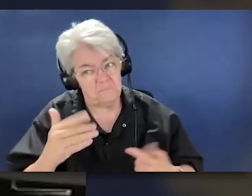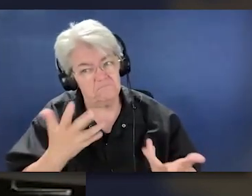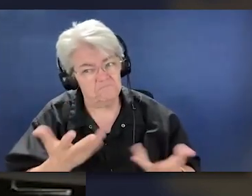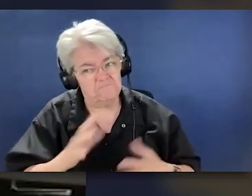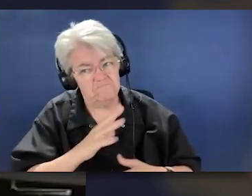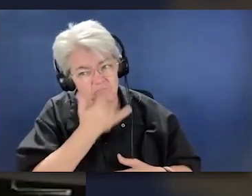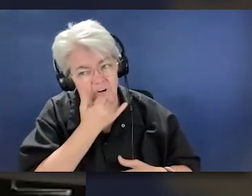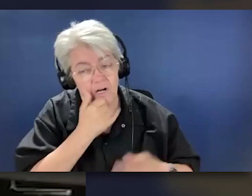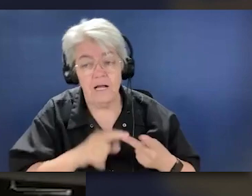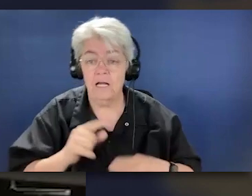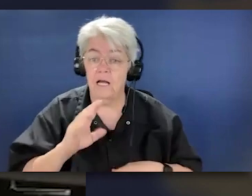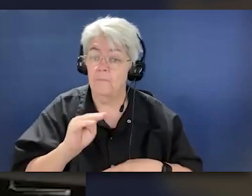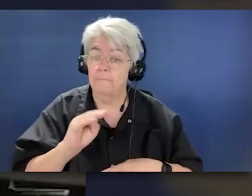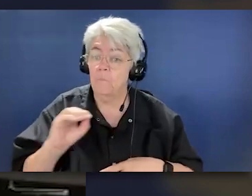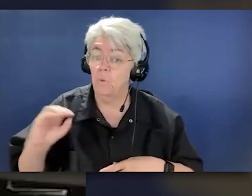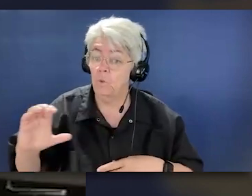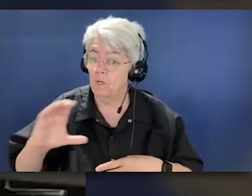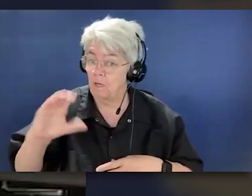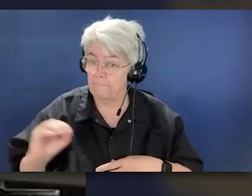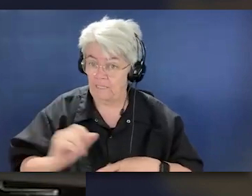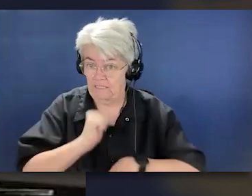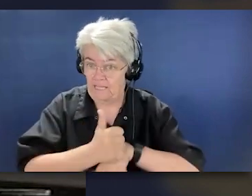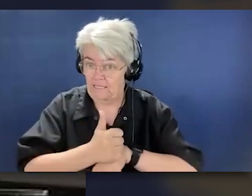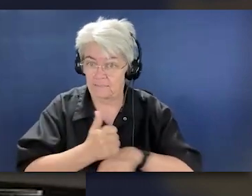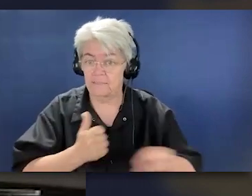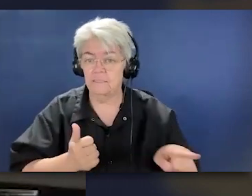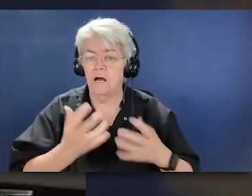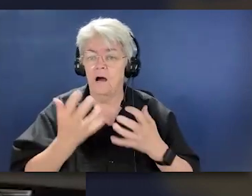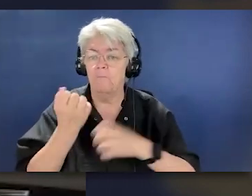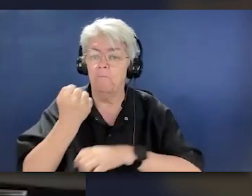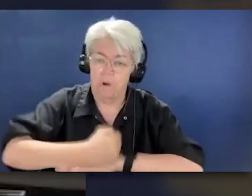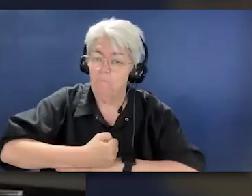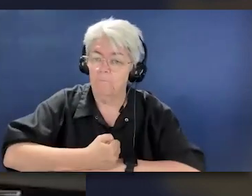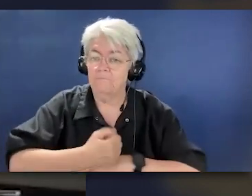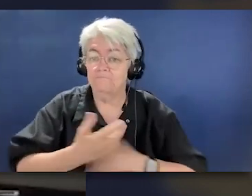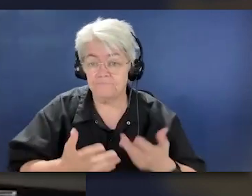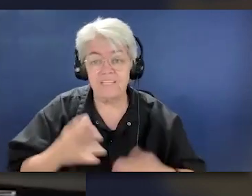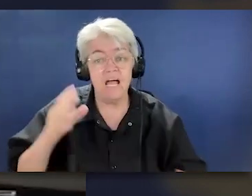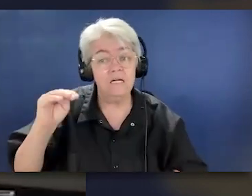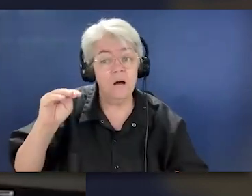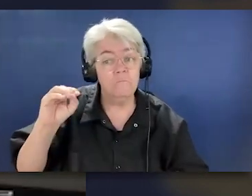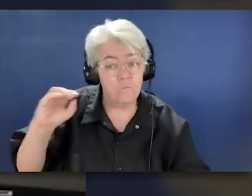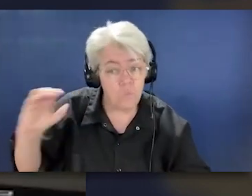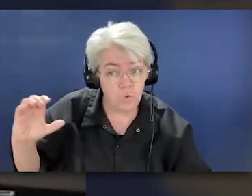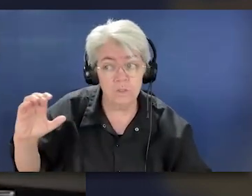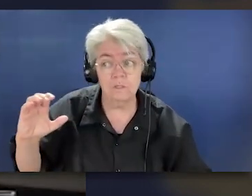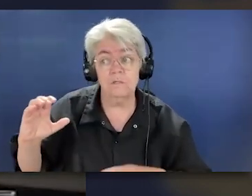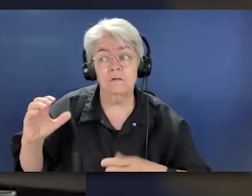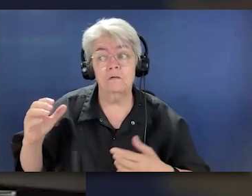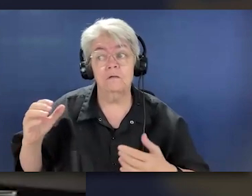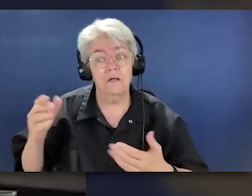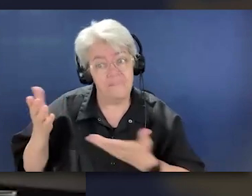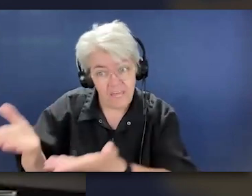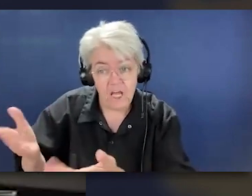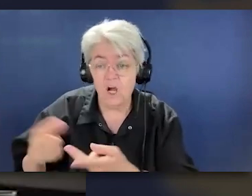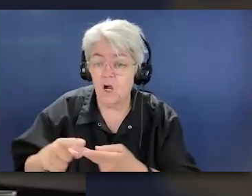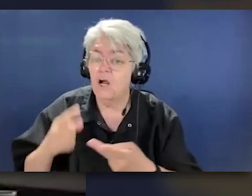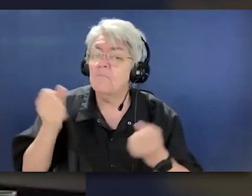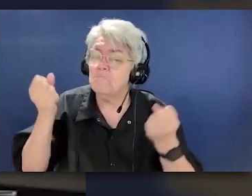since folded, and while MOOCs have become a way of large elite institutions sending out